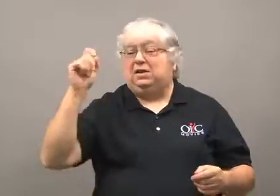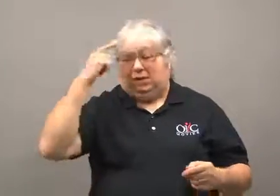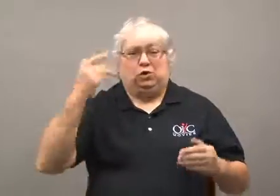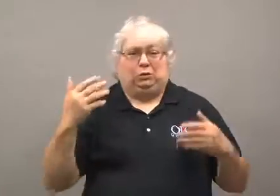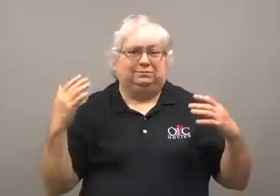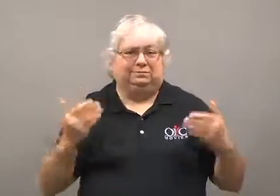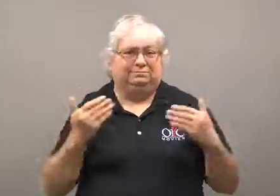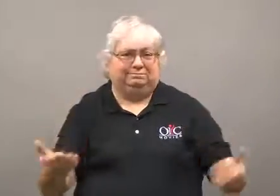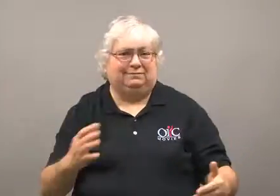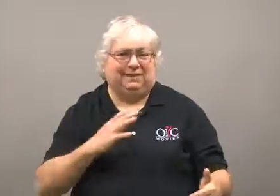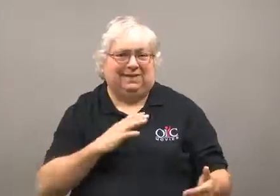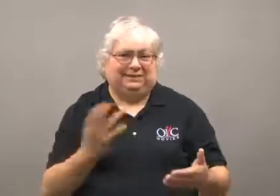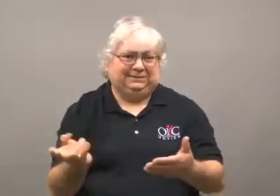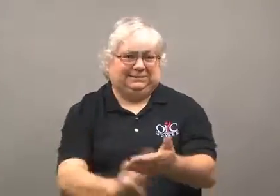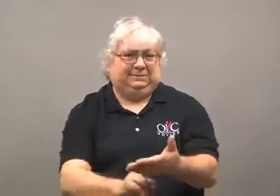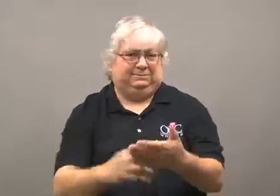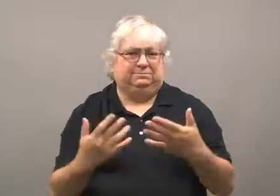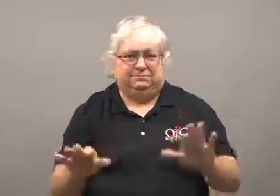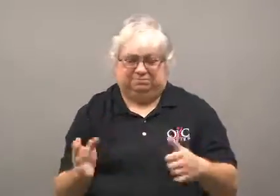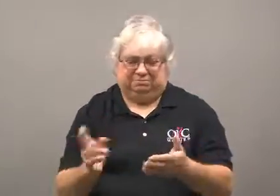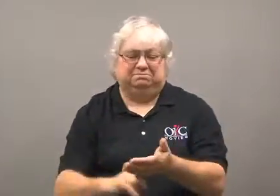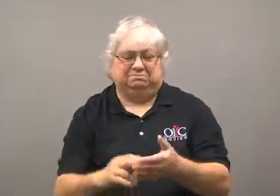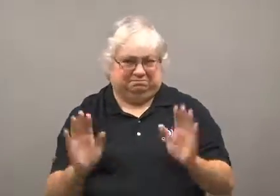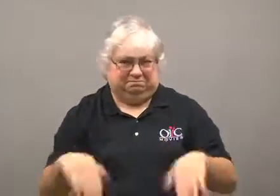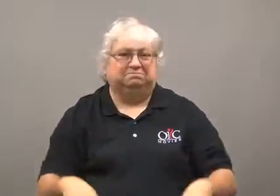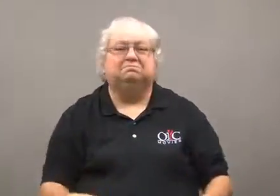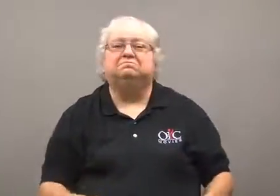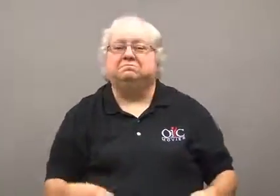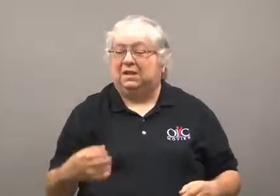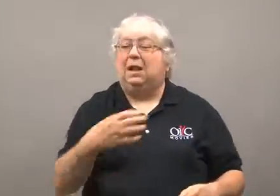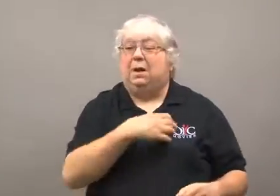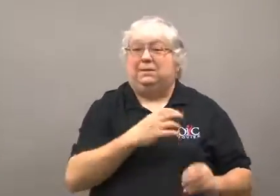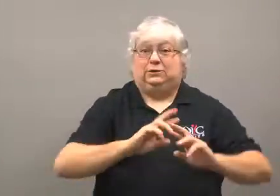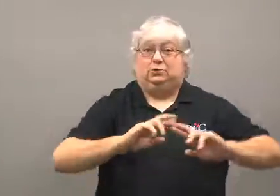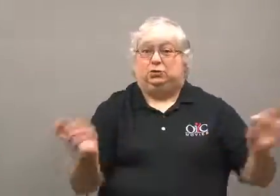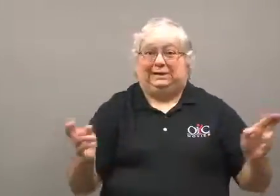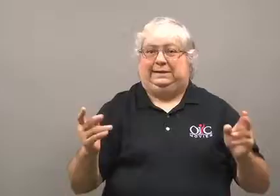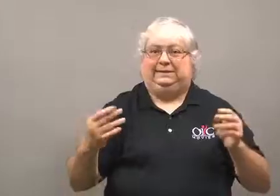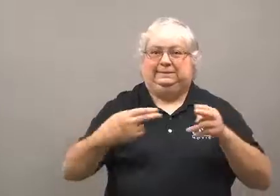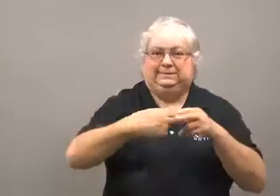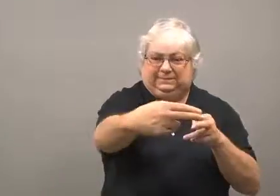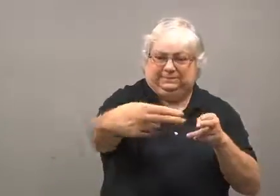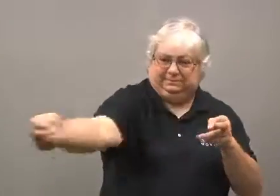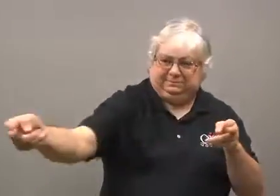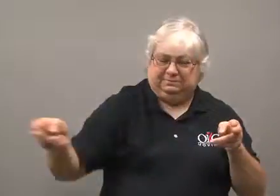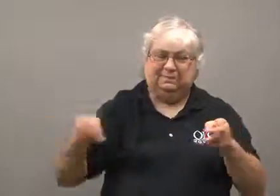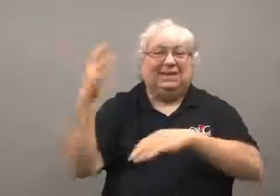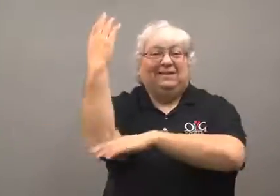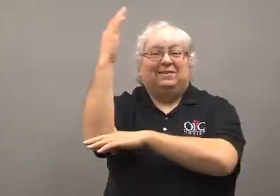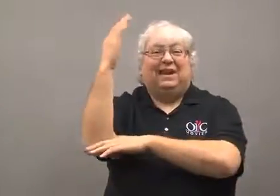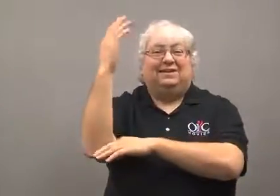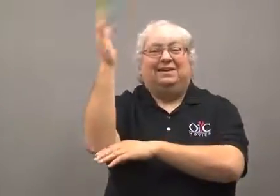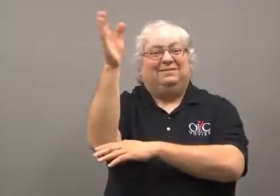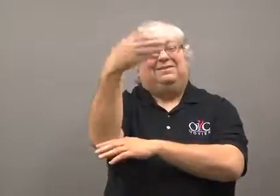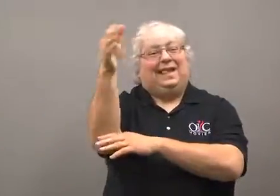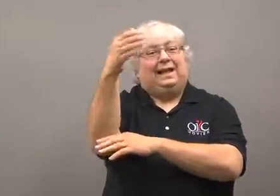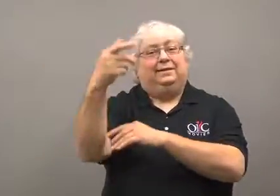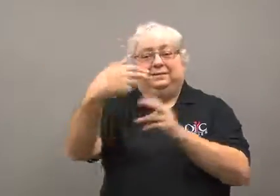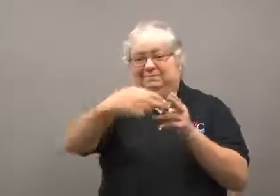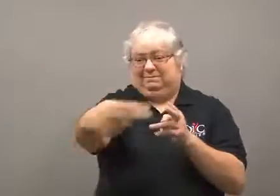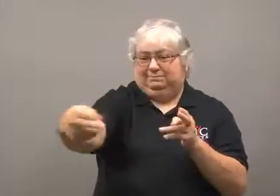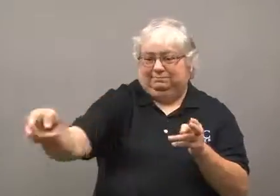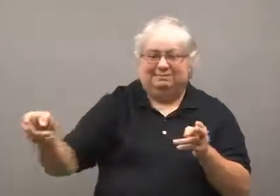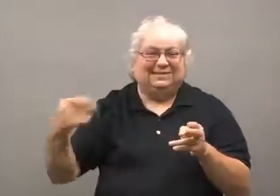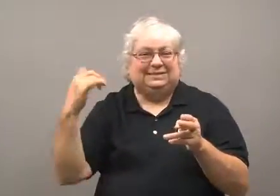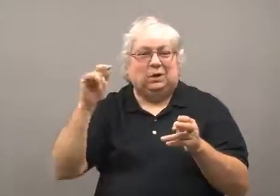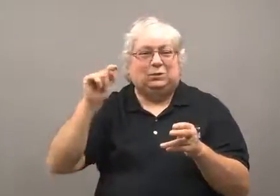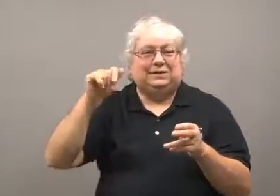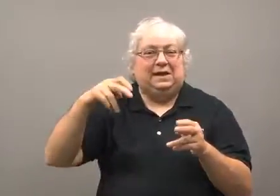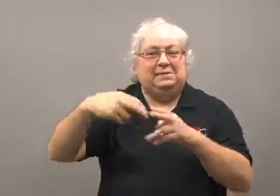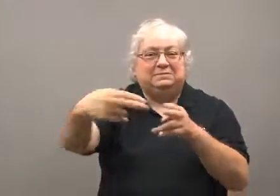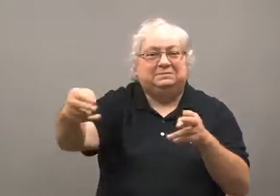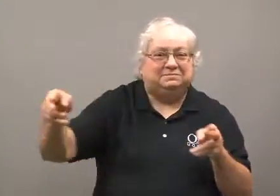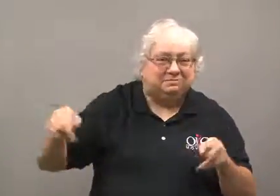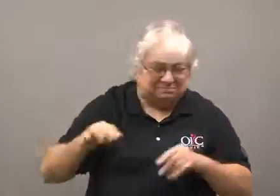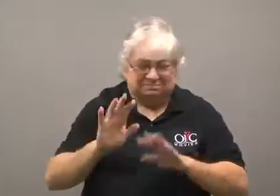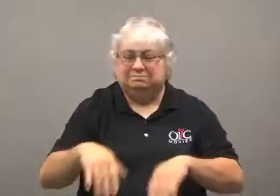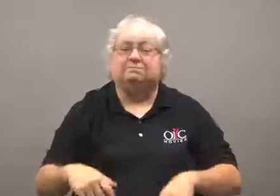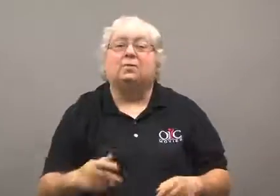The governor signed the legislation. The police went ahead and taped off the flag.